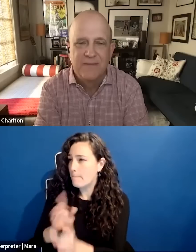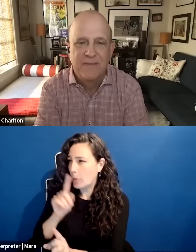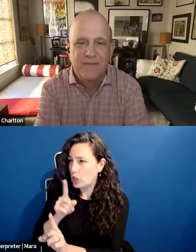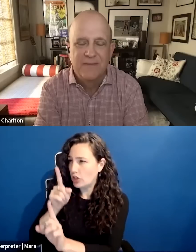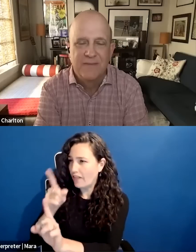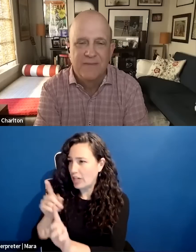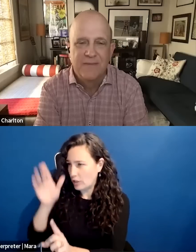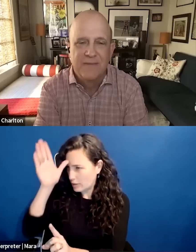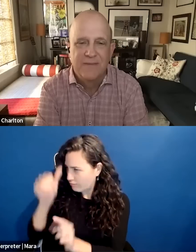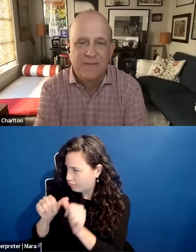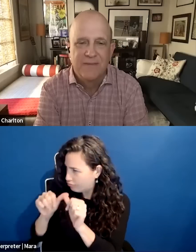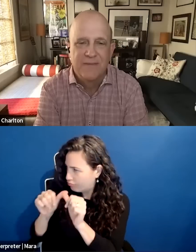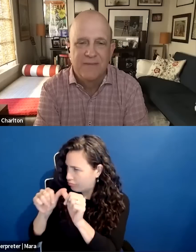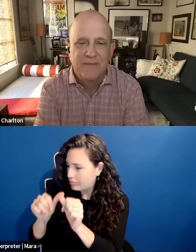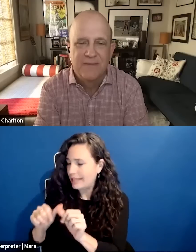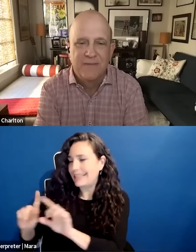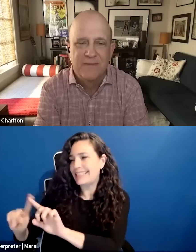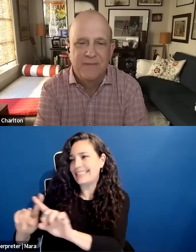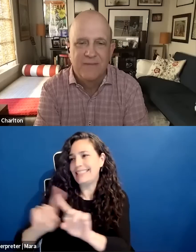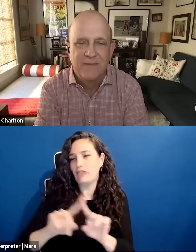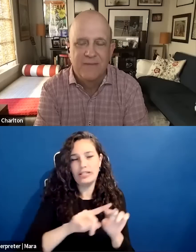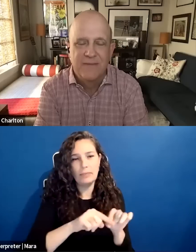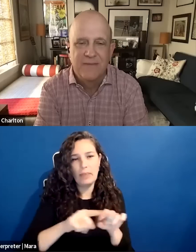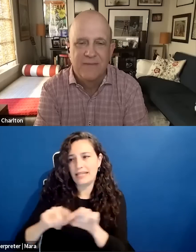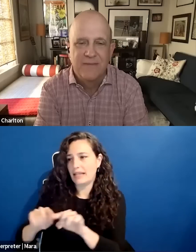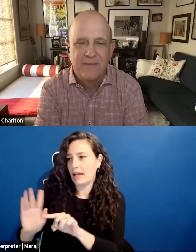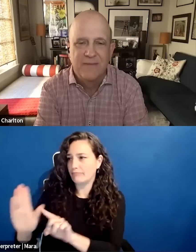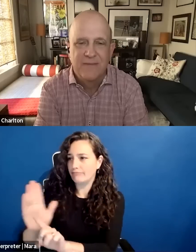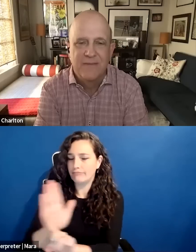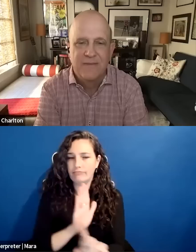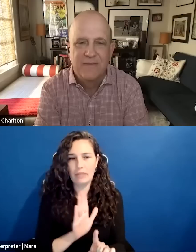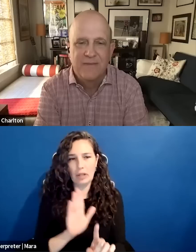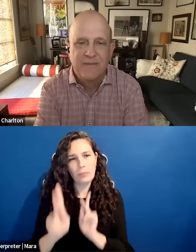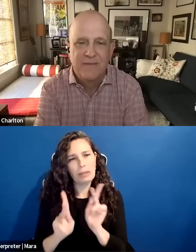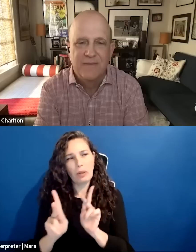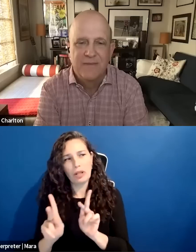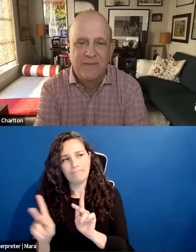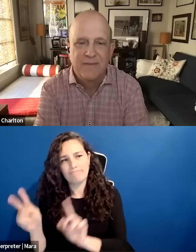But that trust is really important. Like moving from,